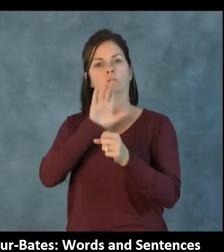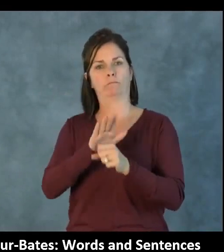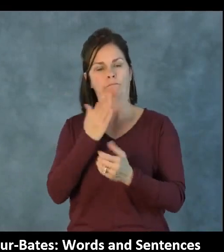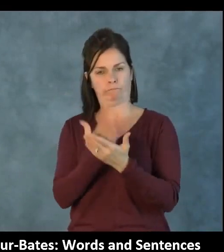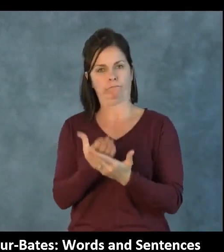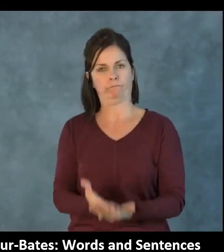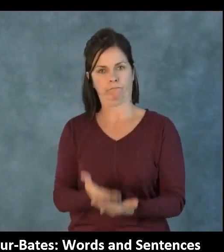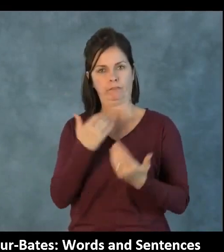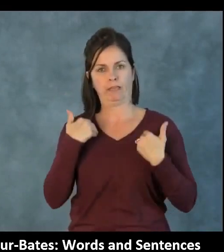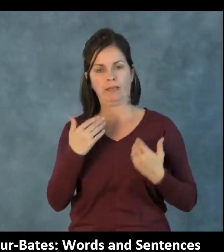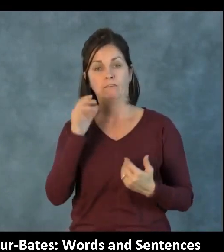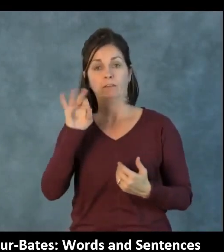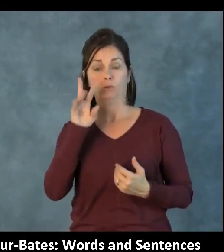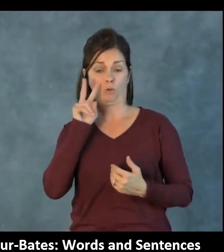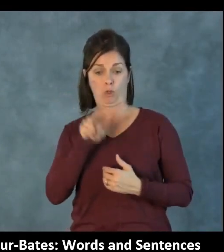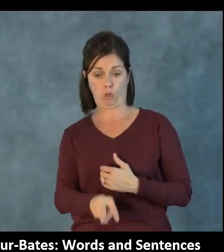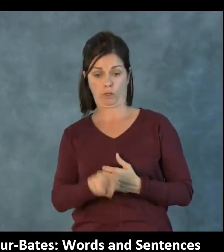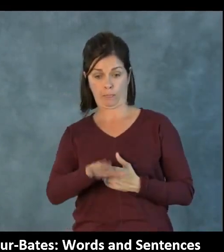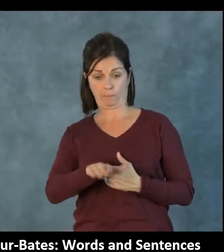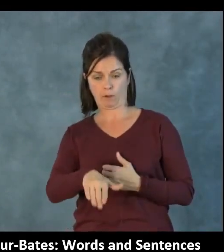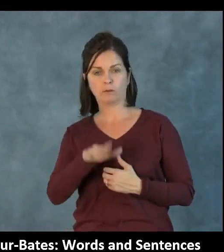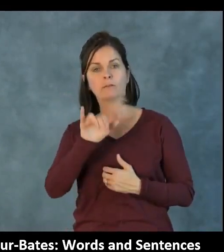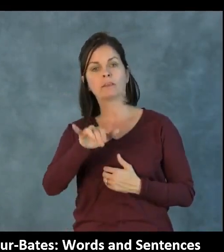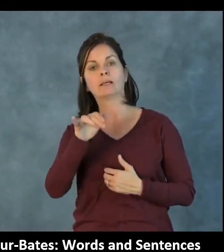of this handout, we see that this child is producing